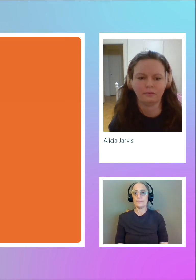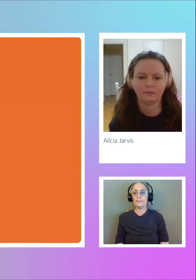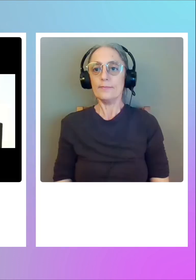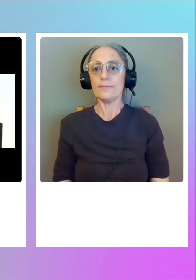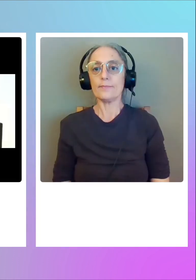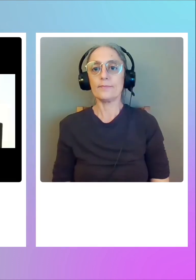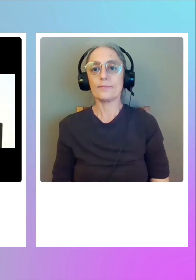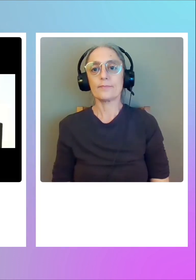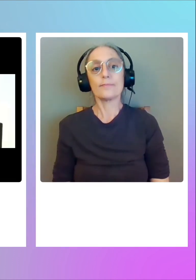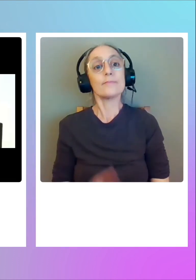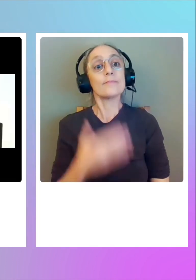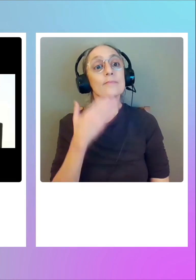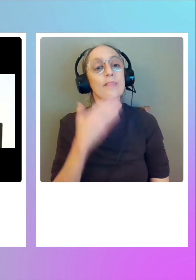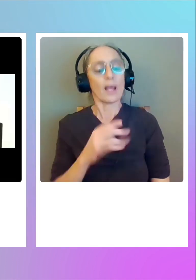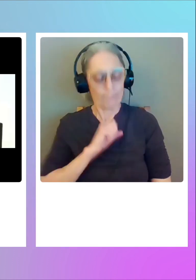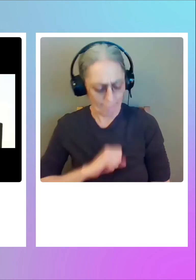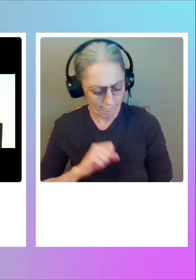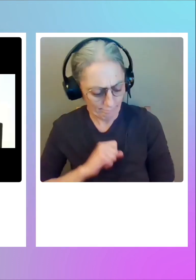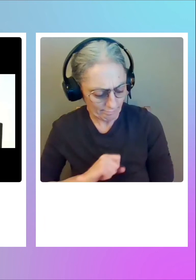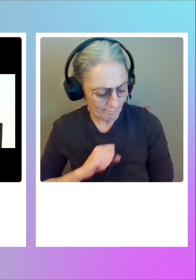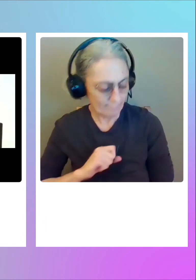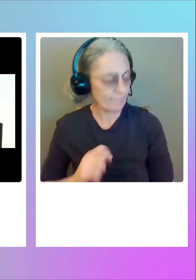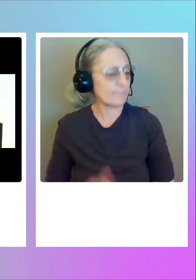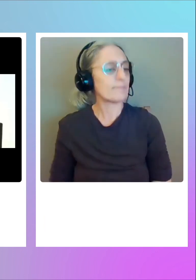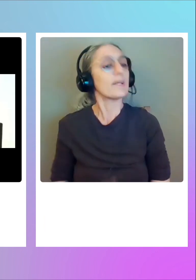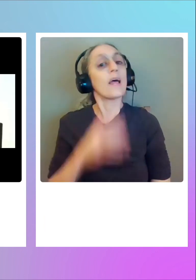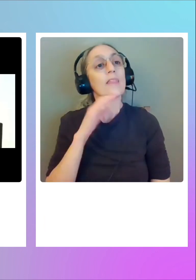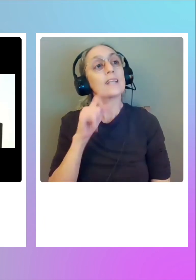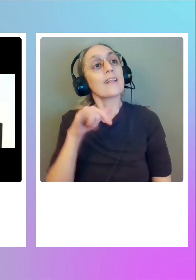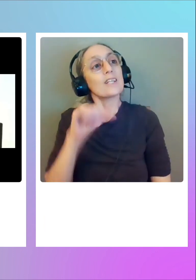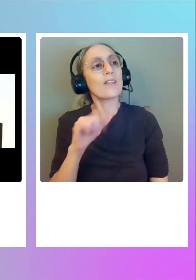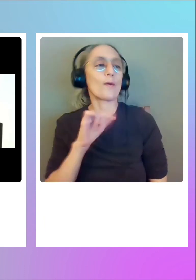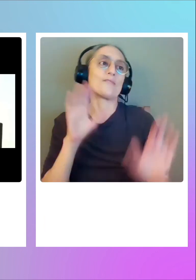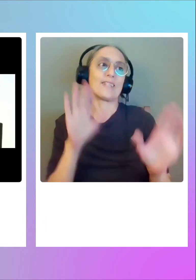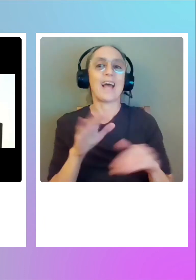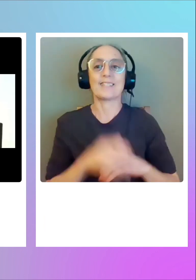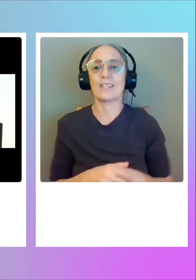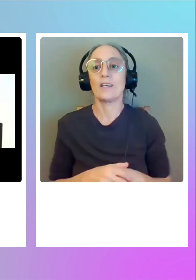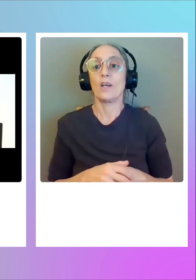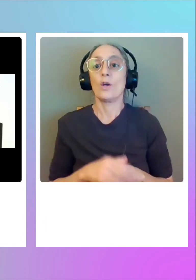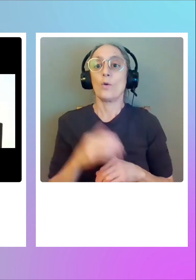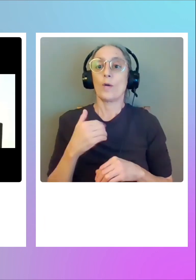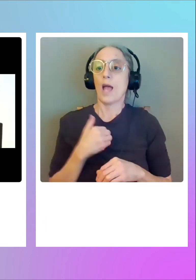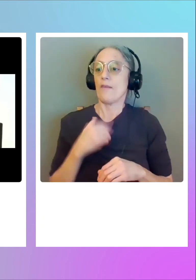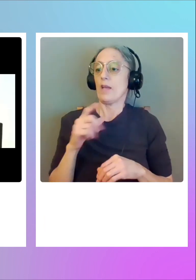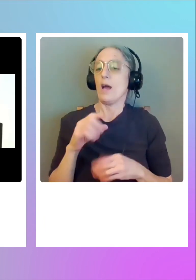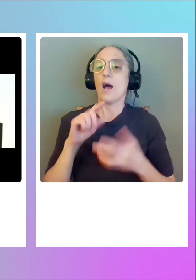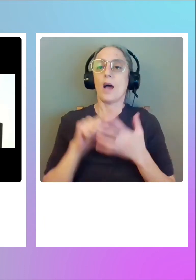Absolutely thanks Alicia, that was fantastic. We have a number of questions coming